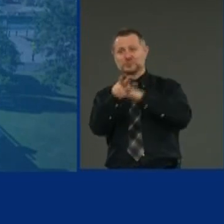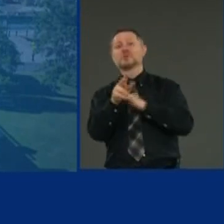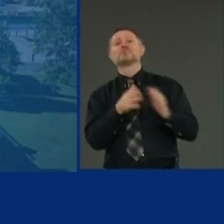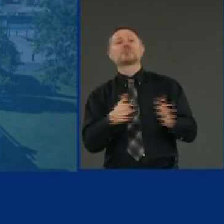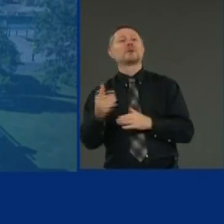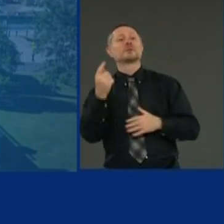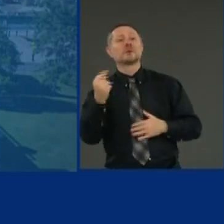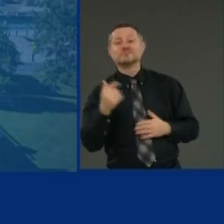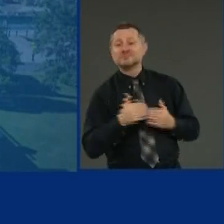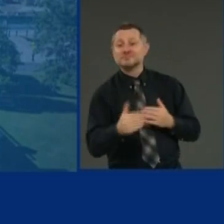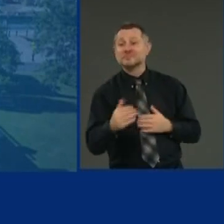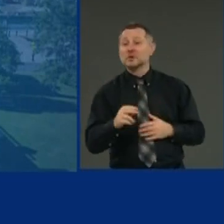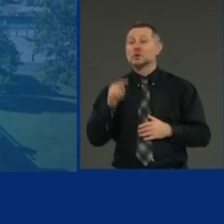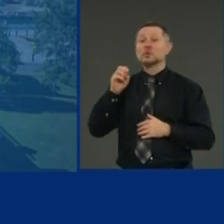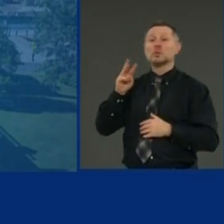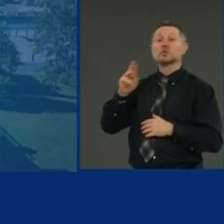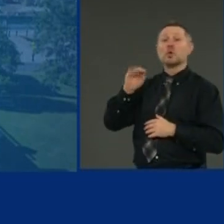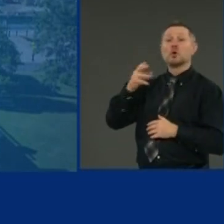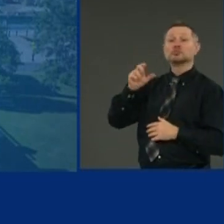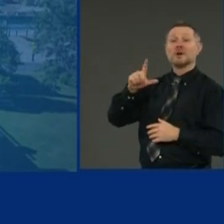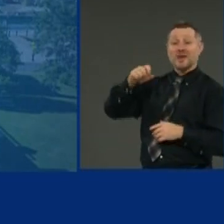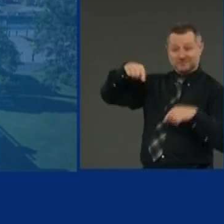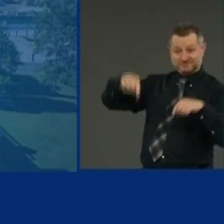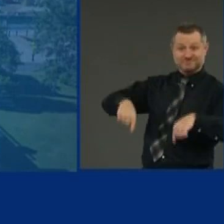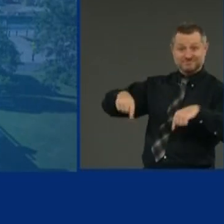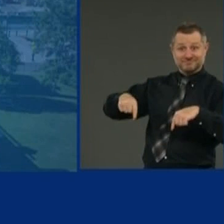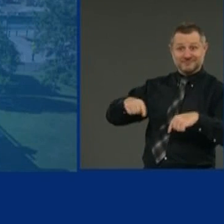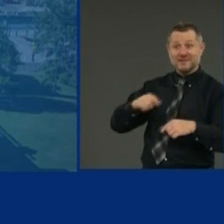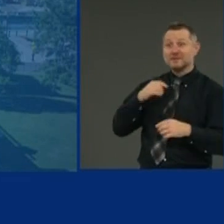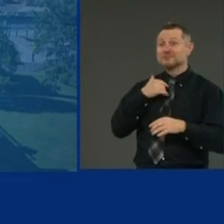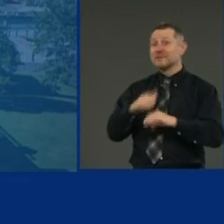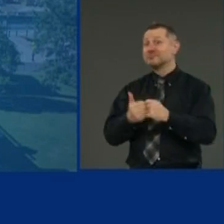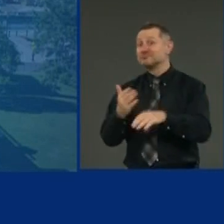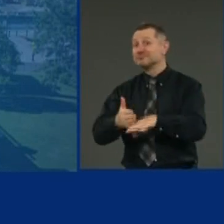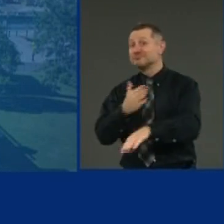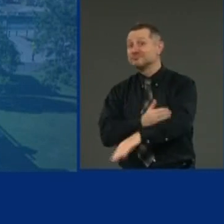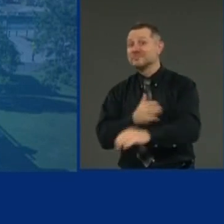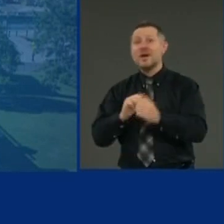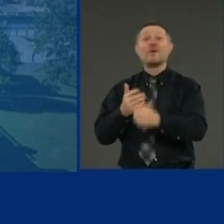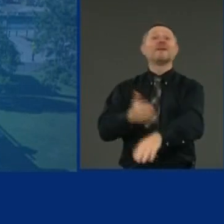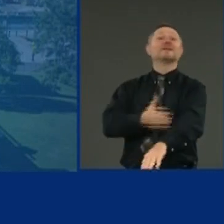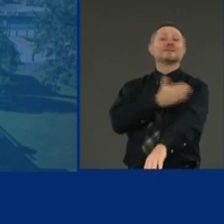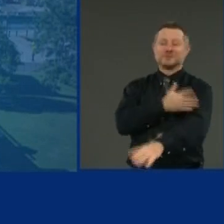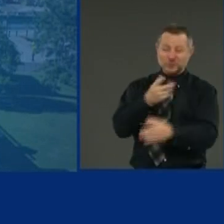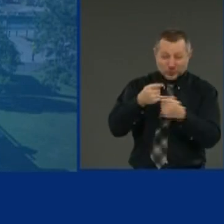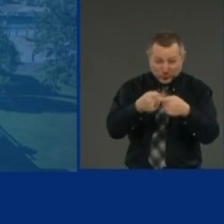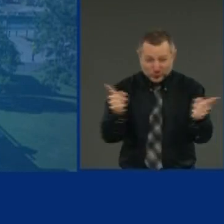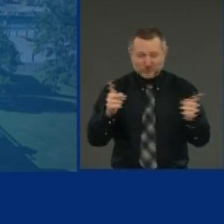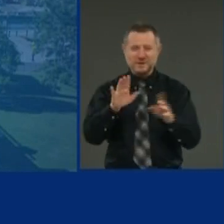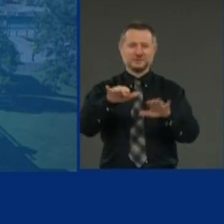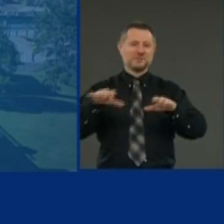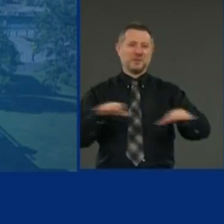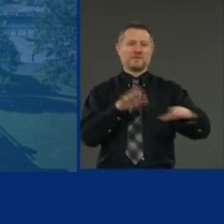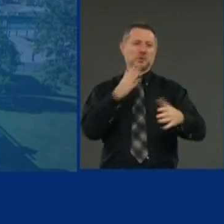YORK CITY. YOU TELL ME HOW THE PEOPLE OF WESTCHESTER RESPOND, I WILL TELL